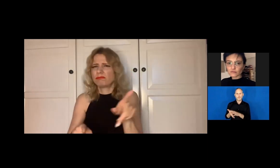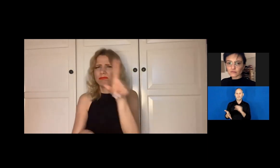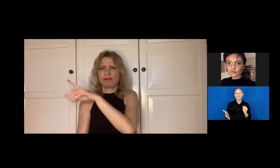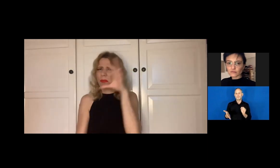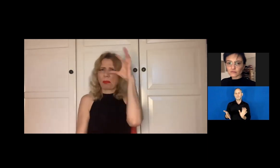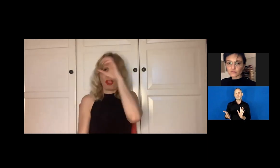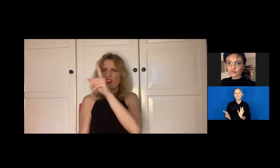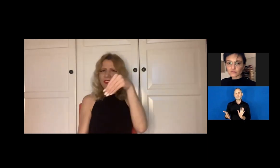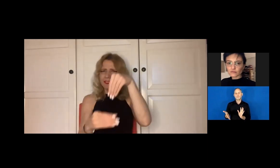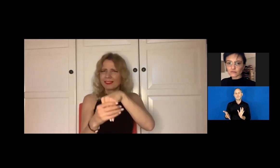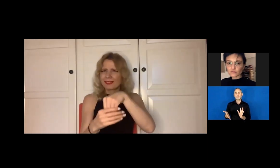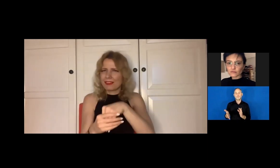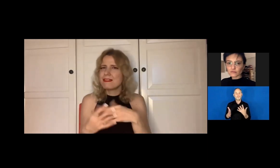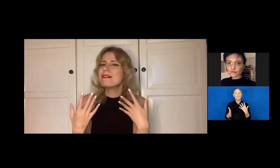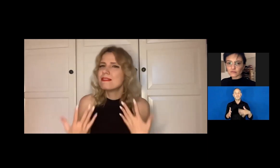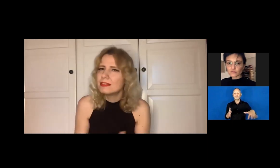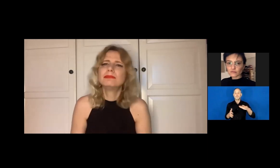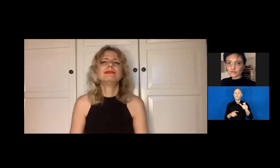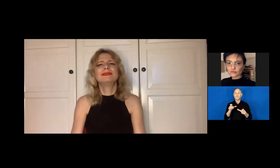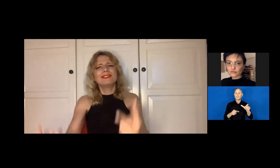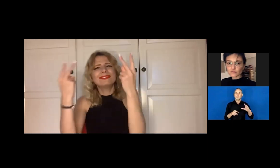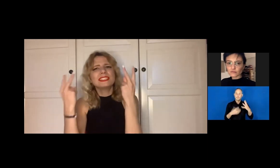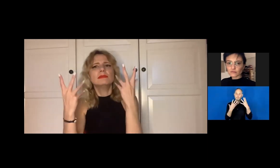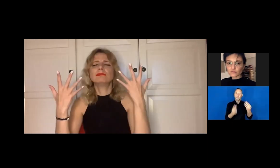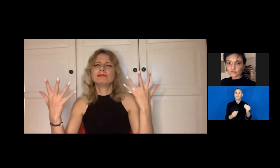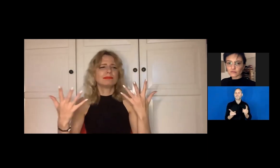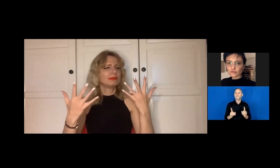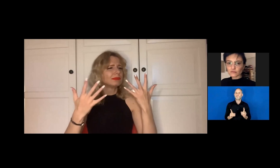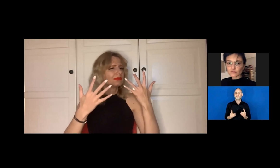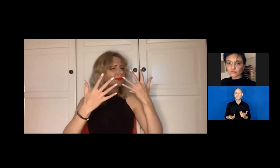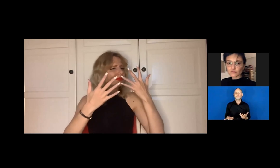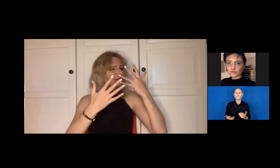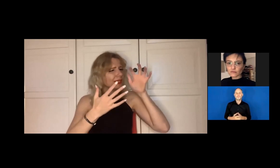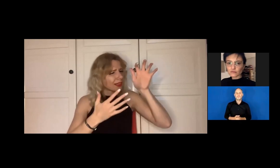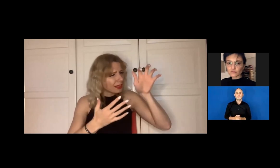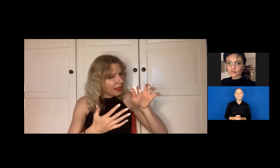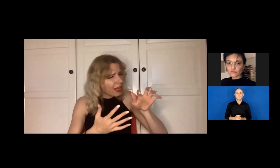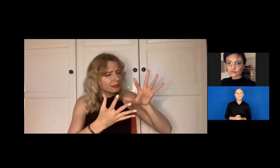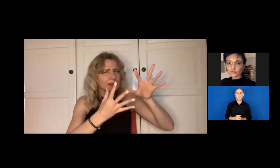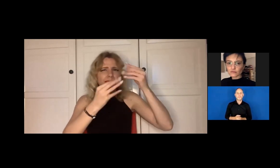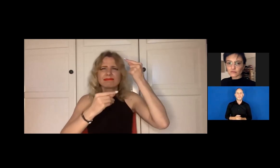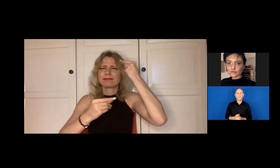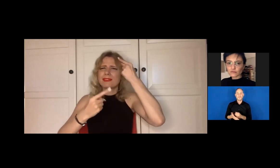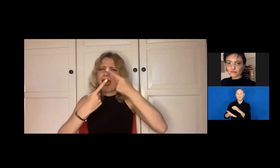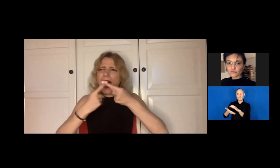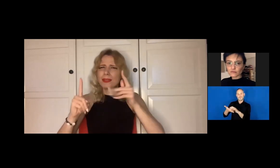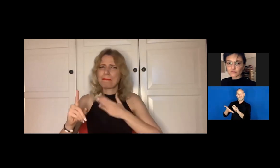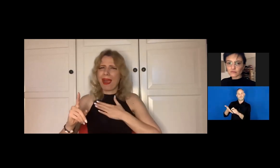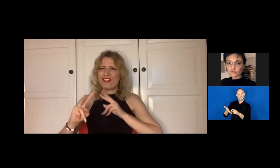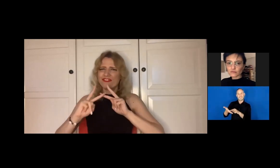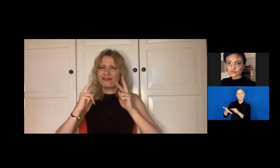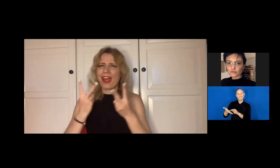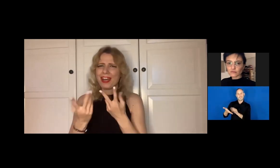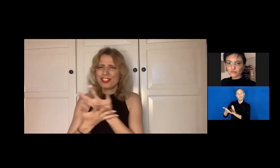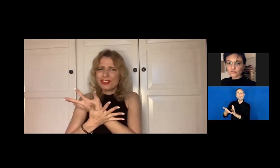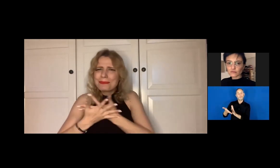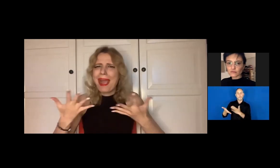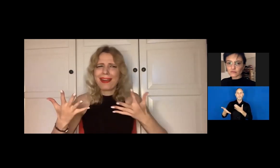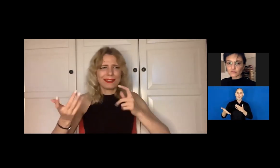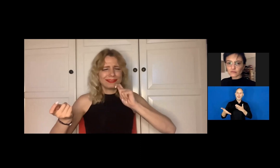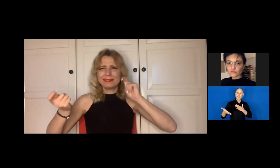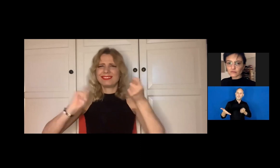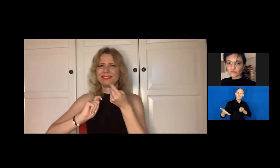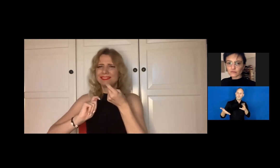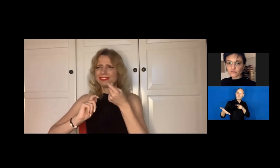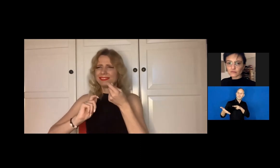to do is not to stay close to the original text, but take it, transform it and take it into the Deaf world